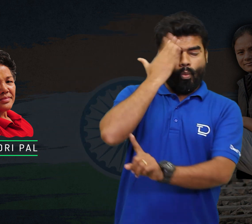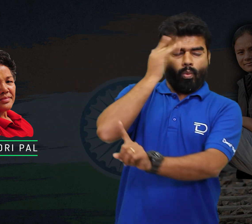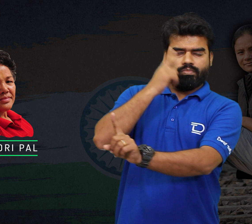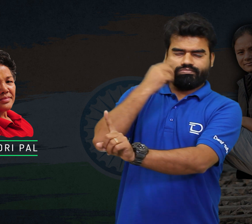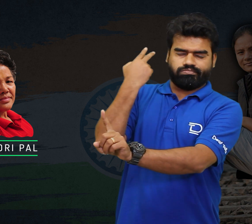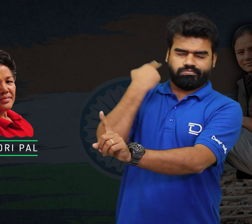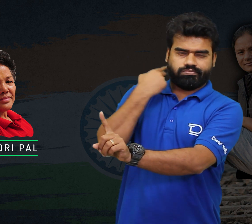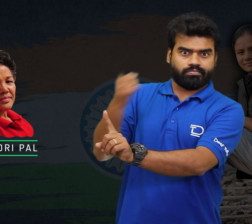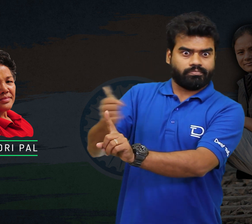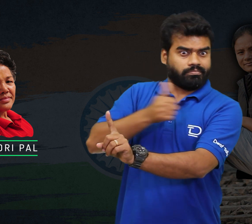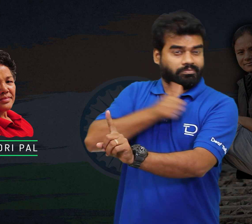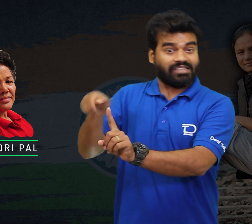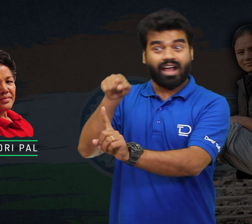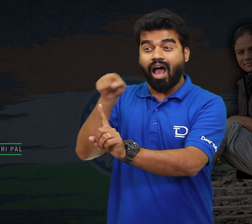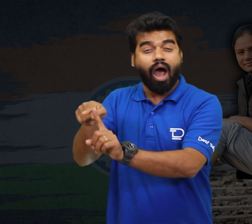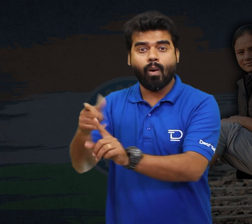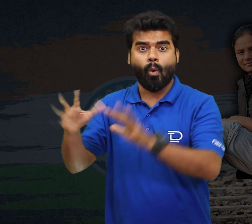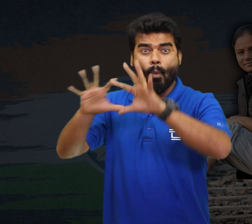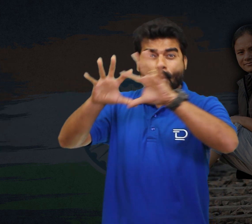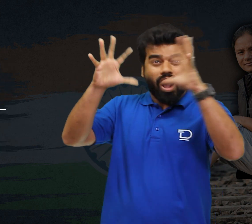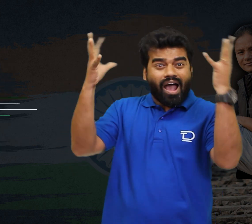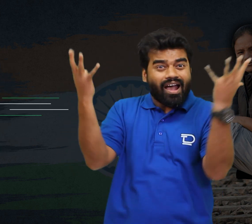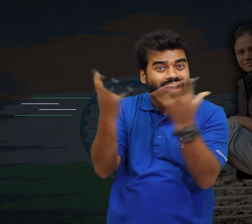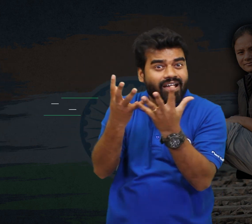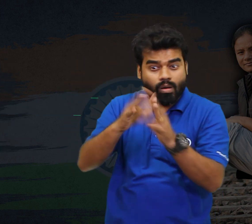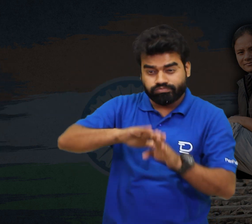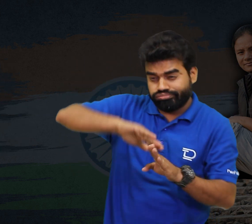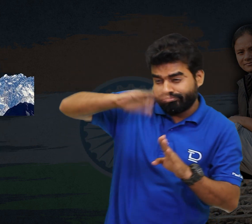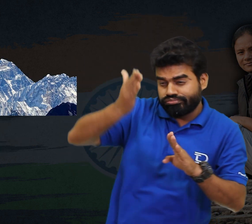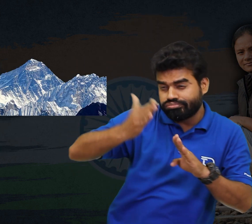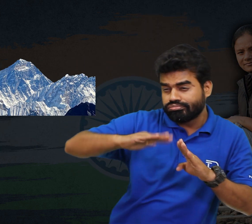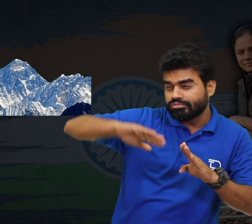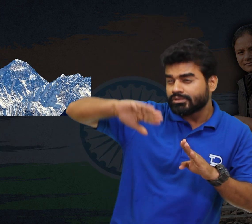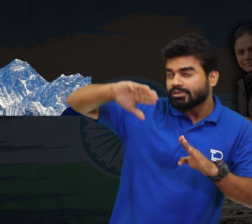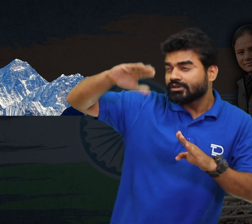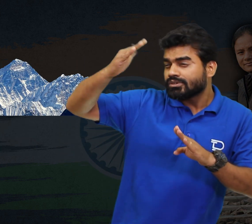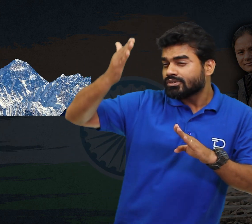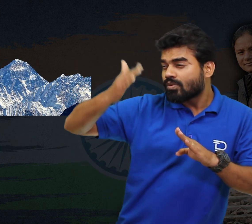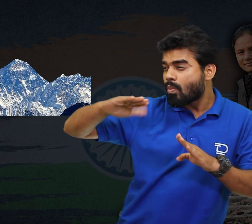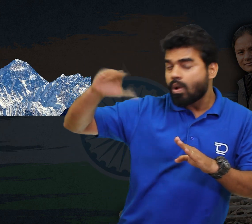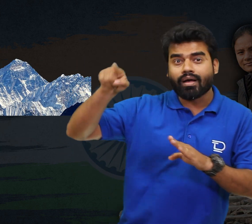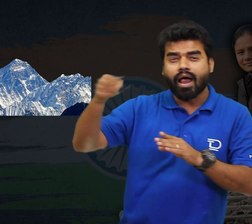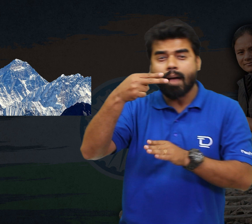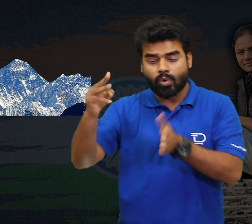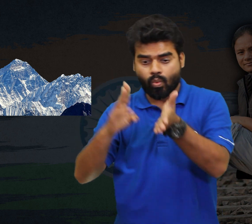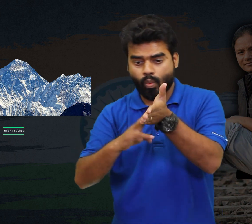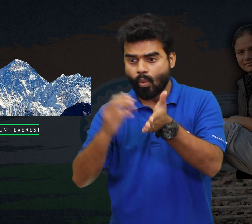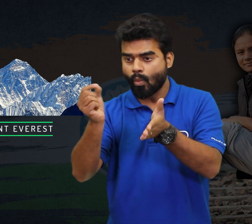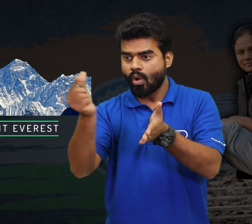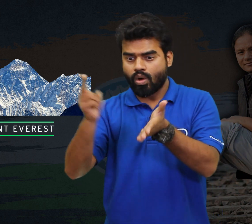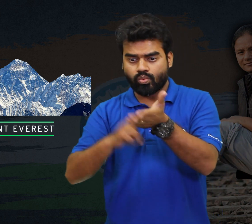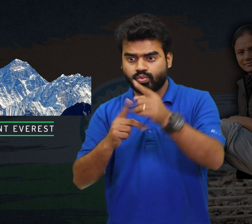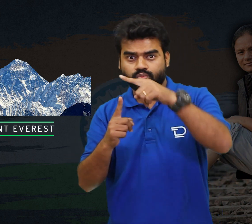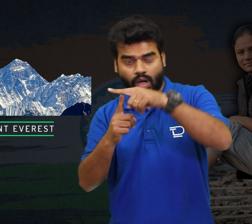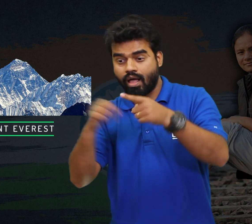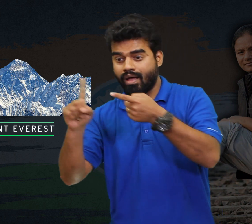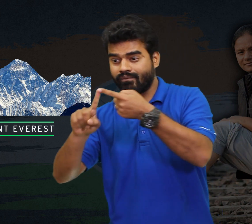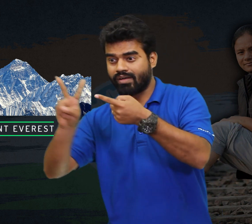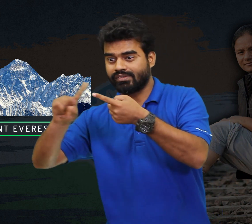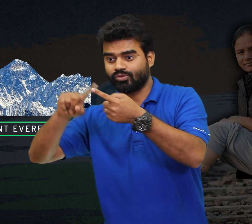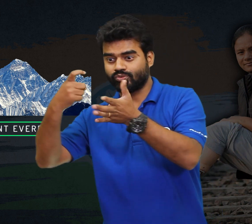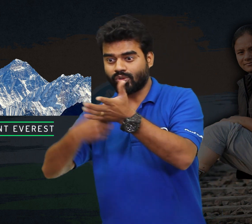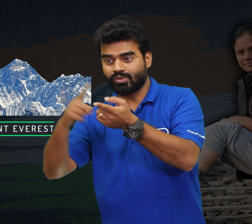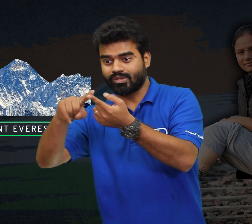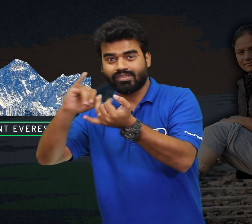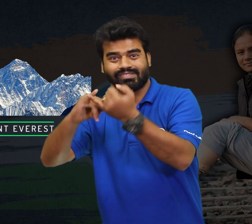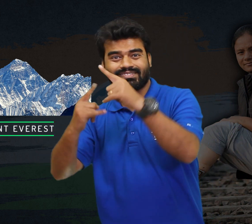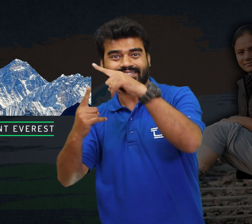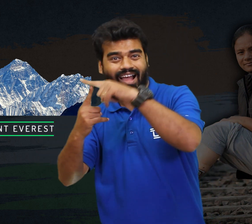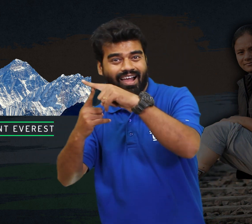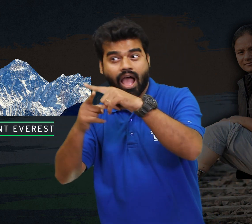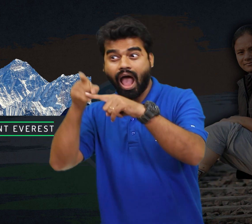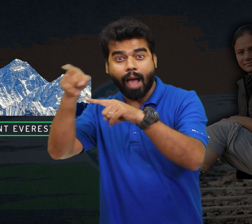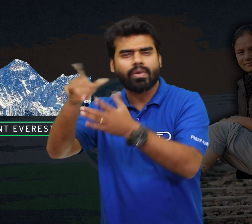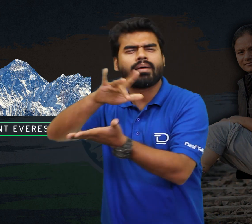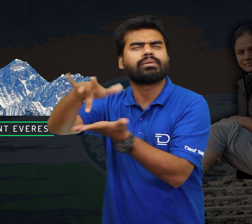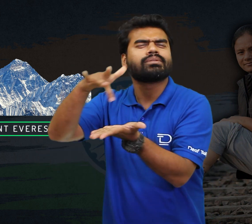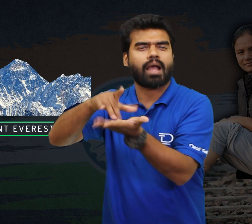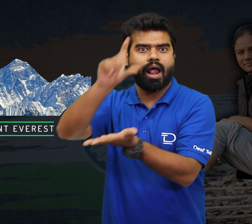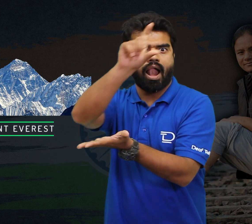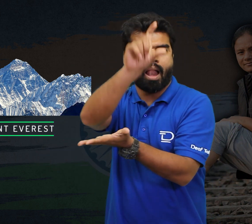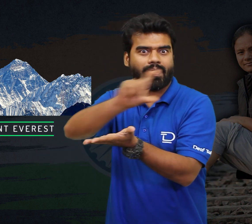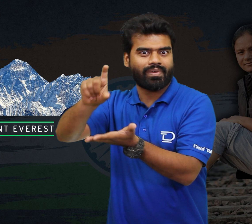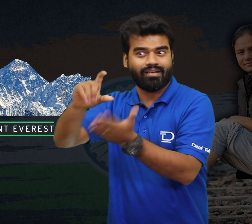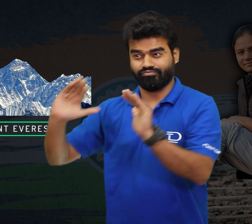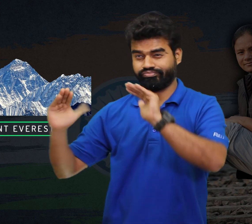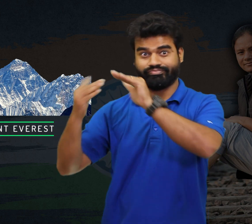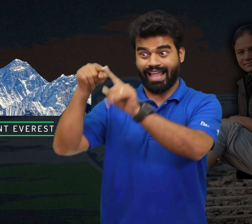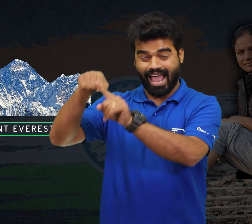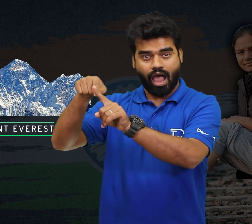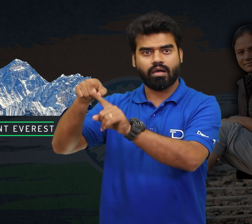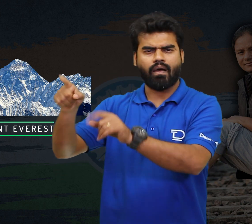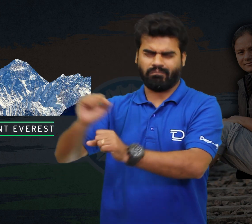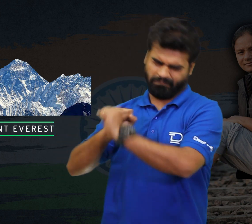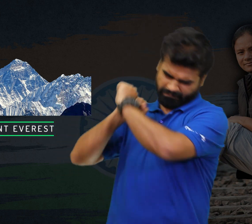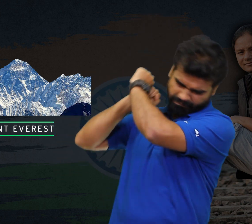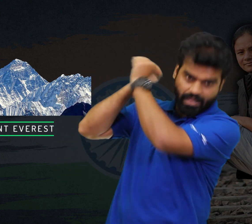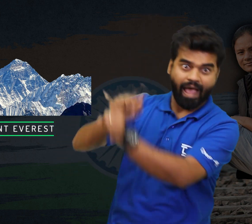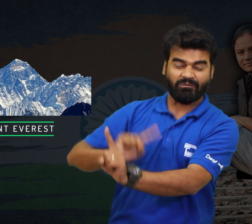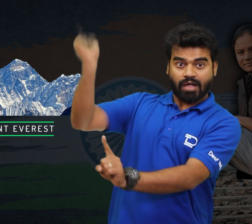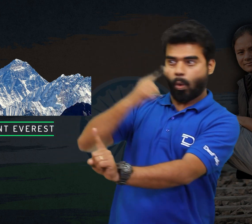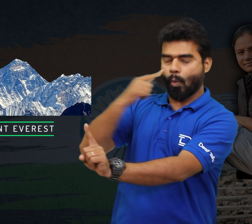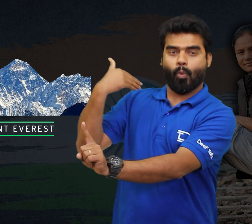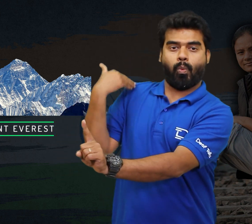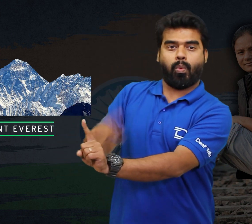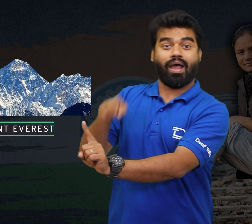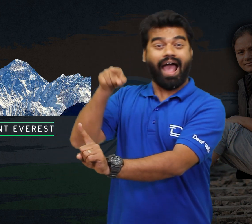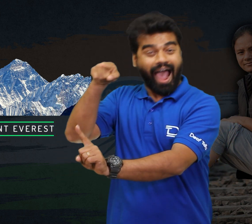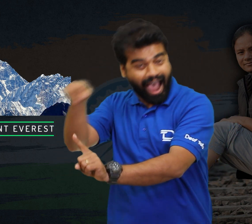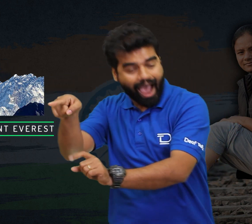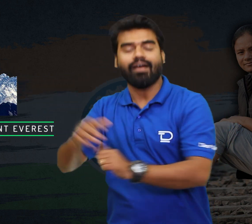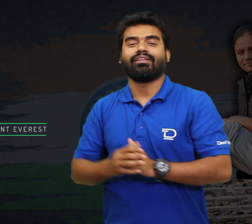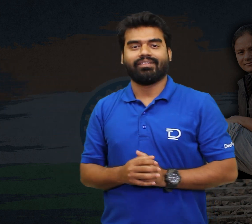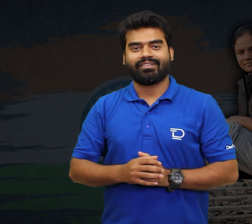the first woman to scale Mount Everest.